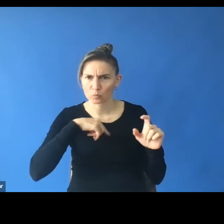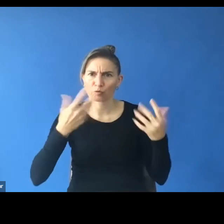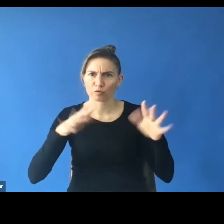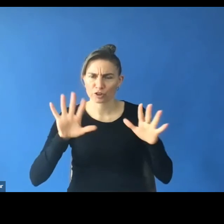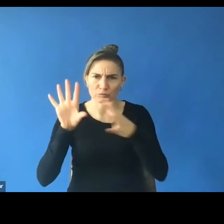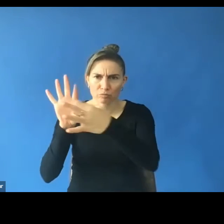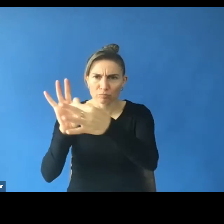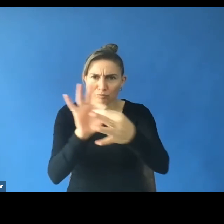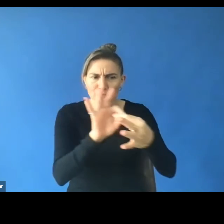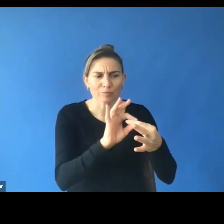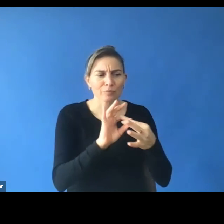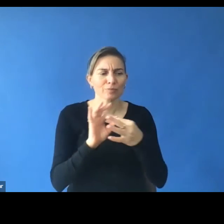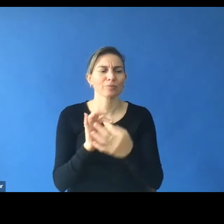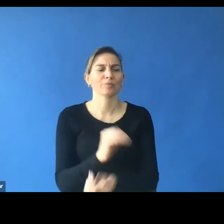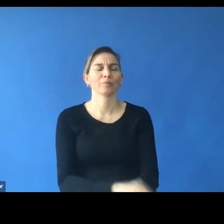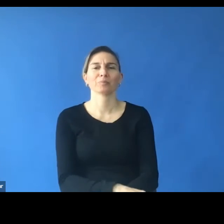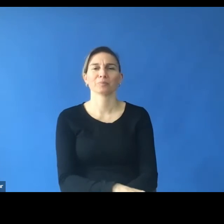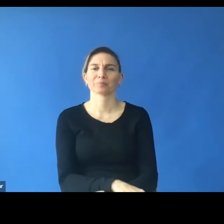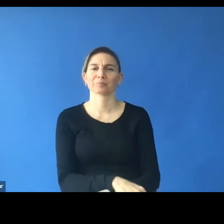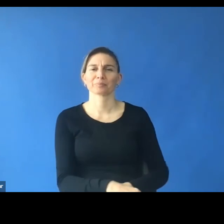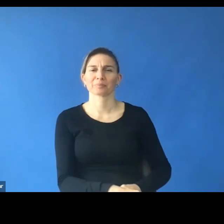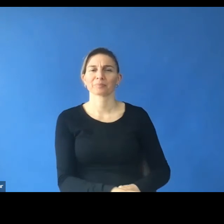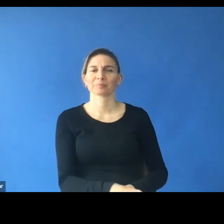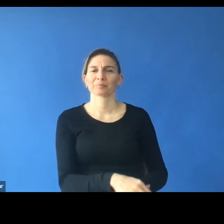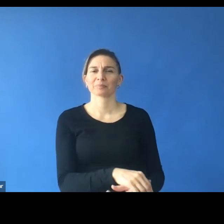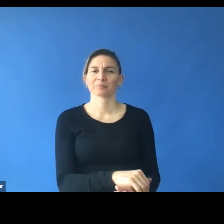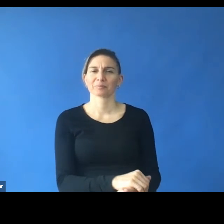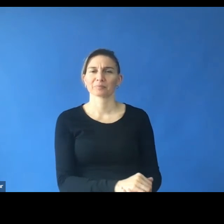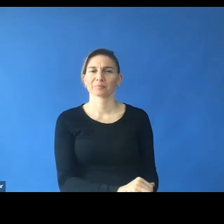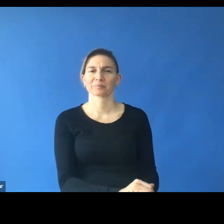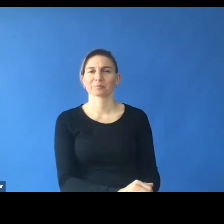11.656 or 20.348?